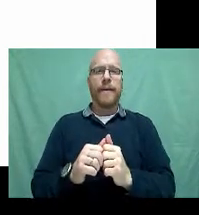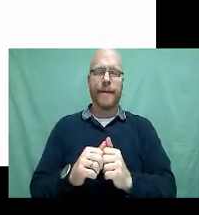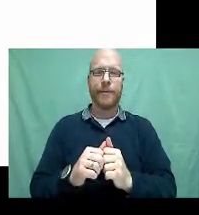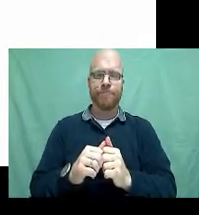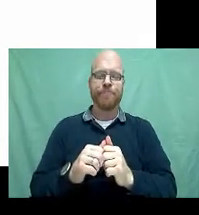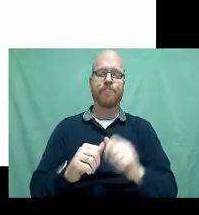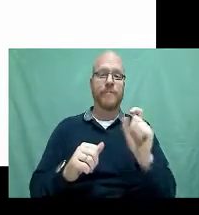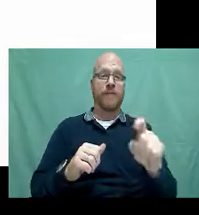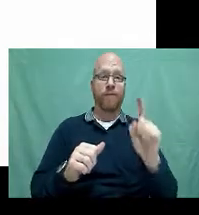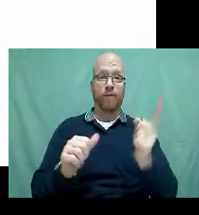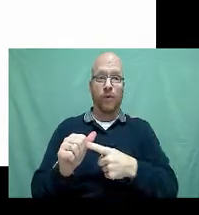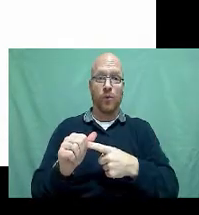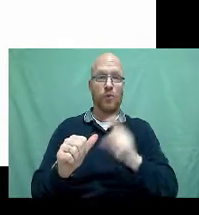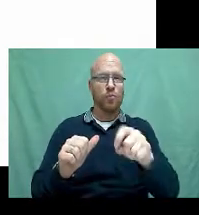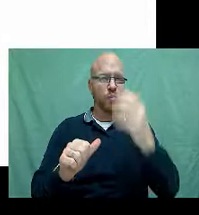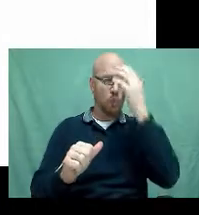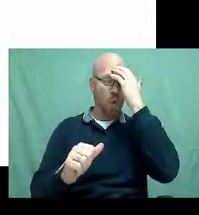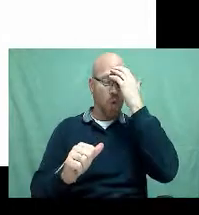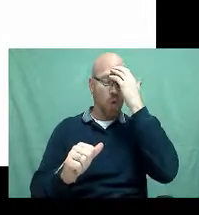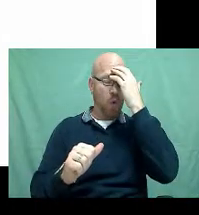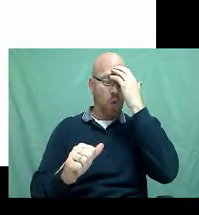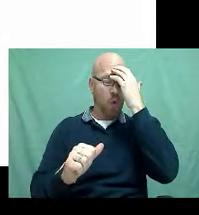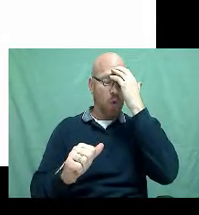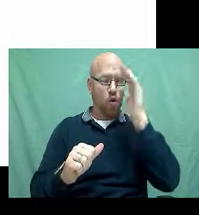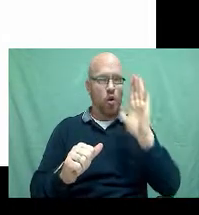How do I know the difference of two squares if I can recognize this?